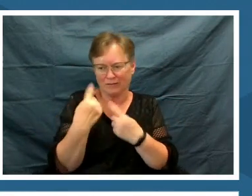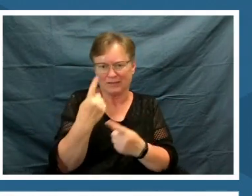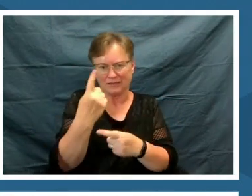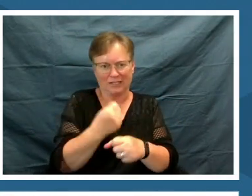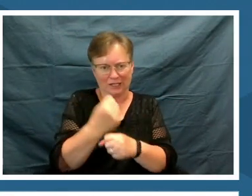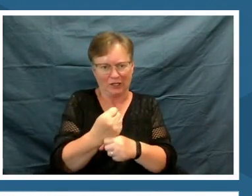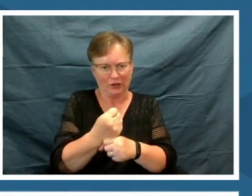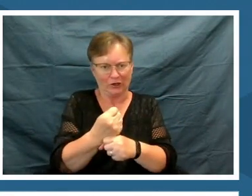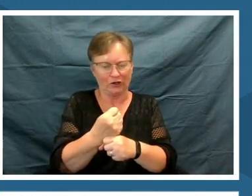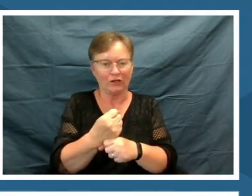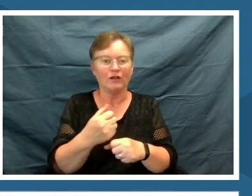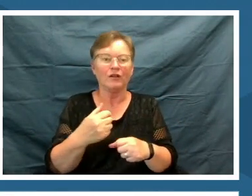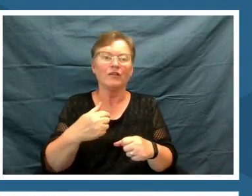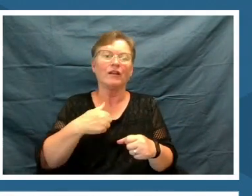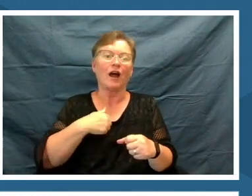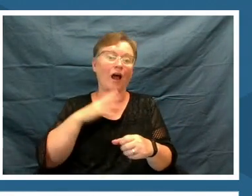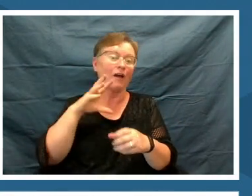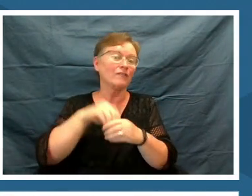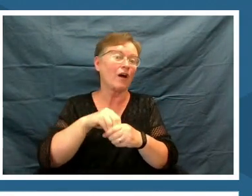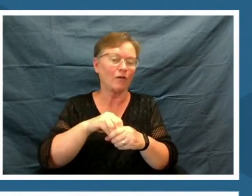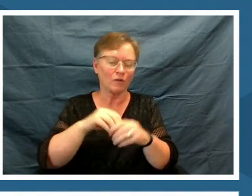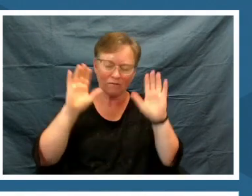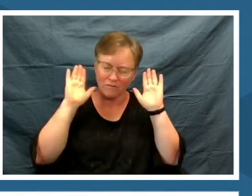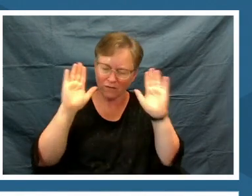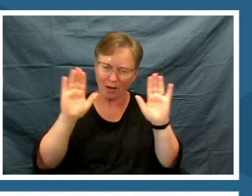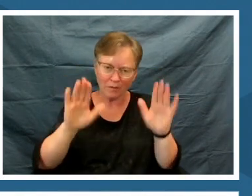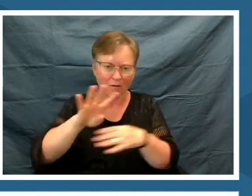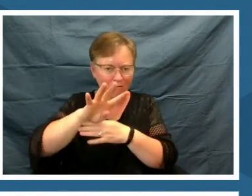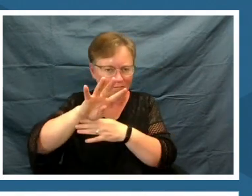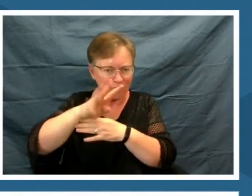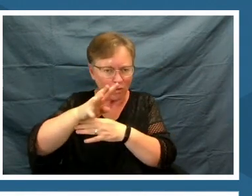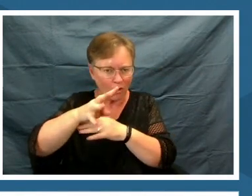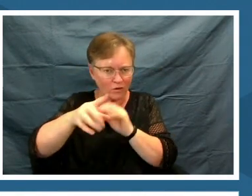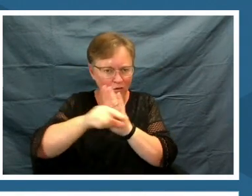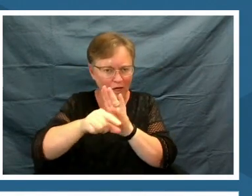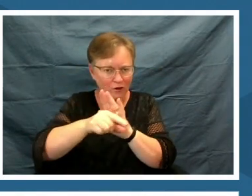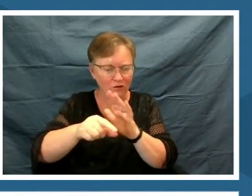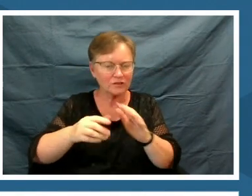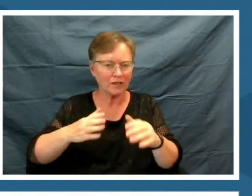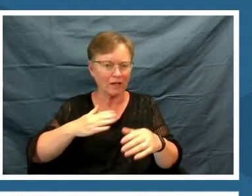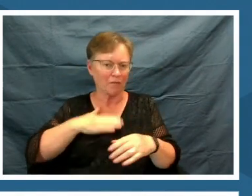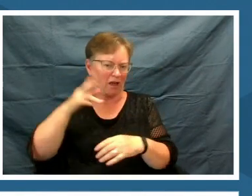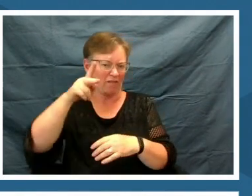fourth graders in my philadelphia maker